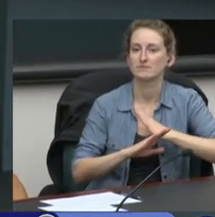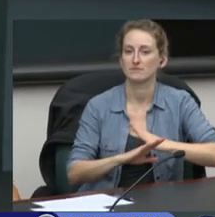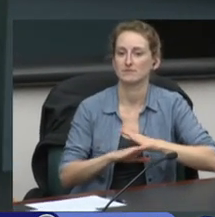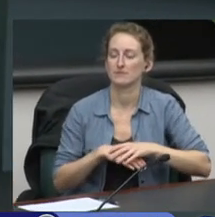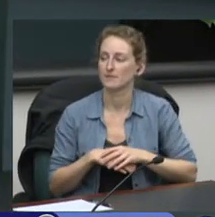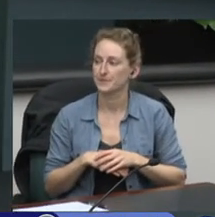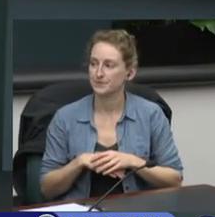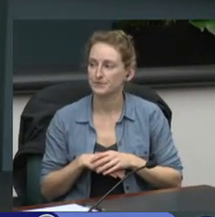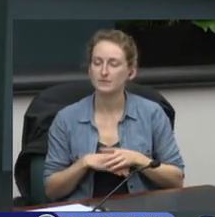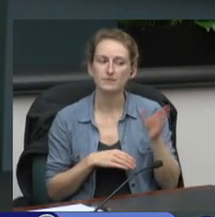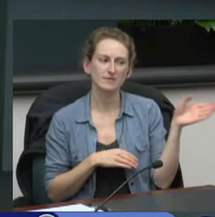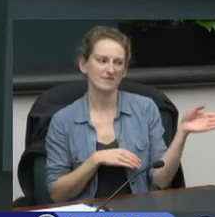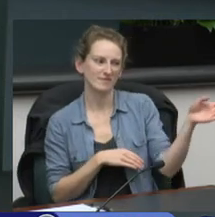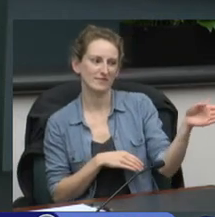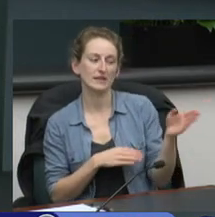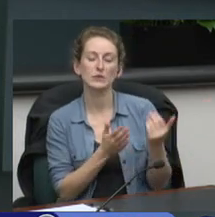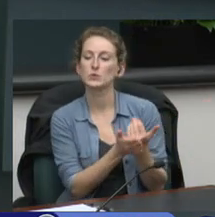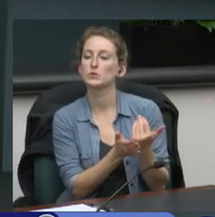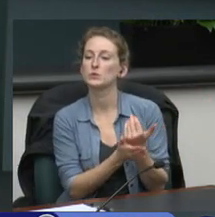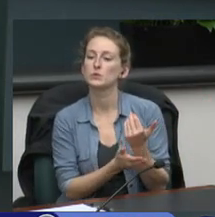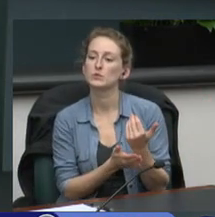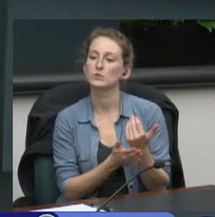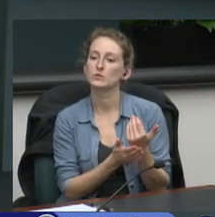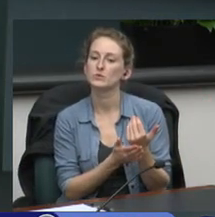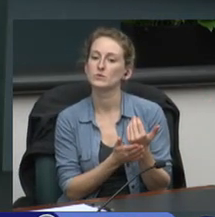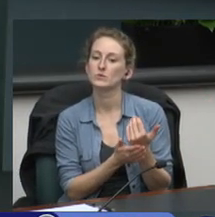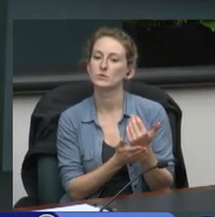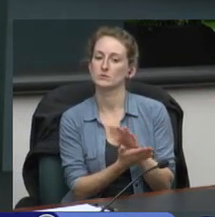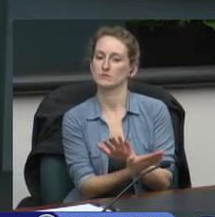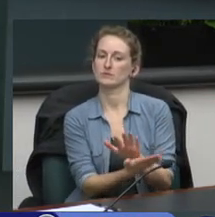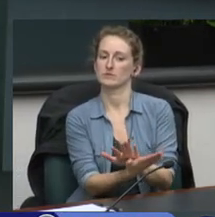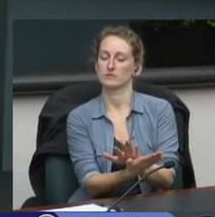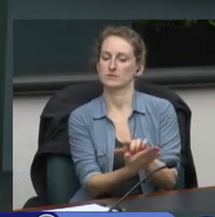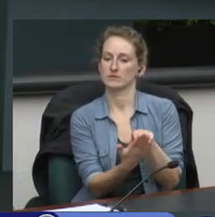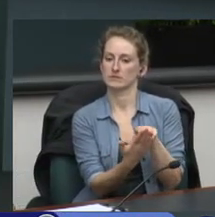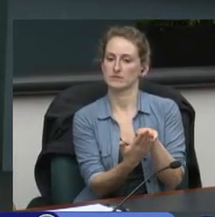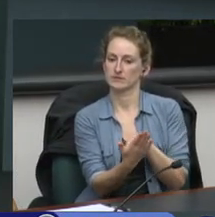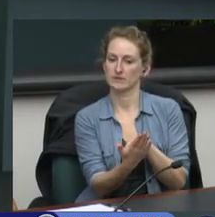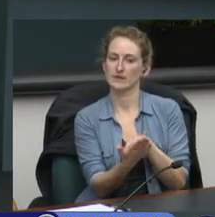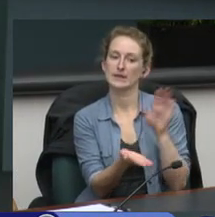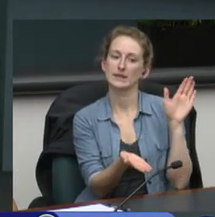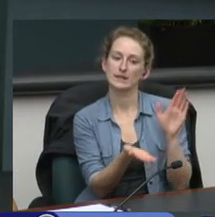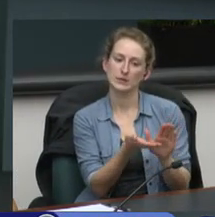document decreases the area where it's required to have commercial on the